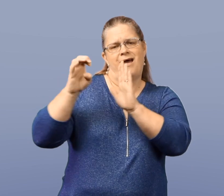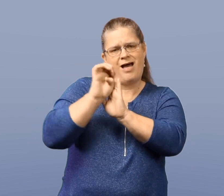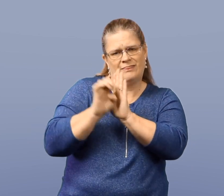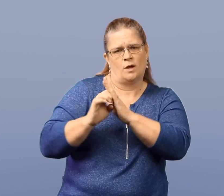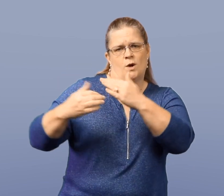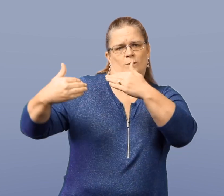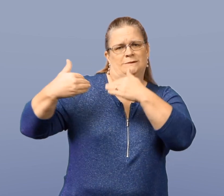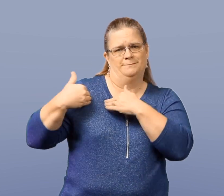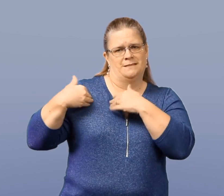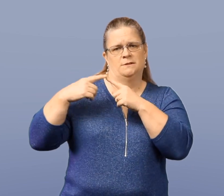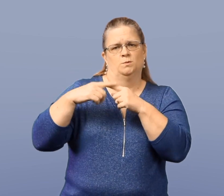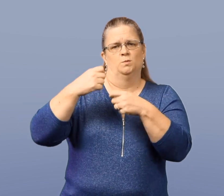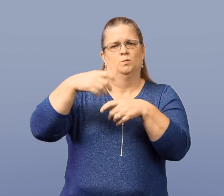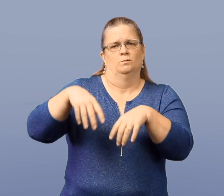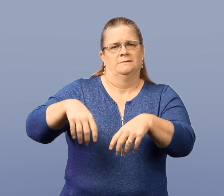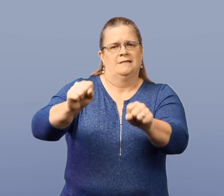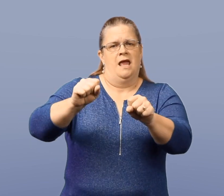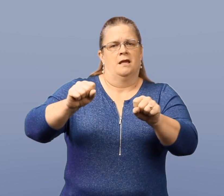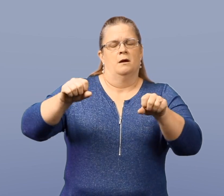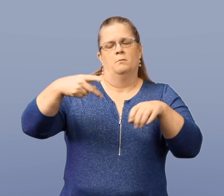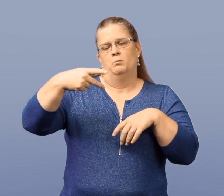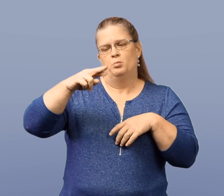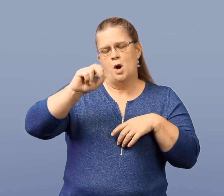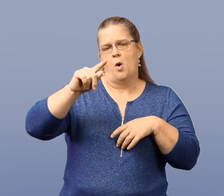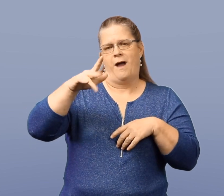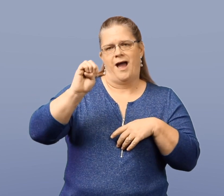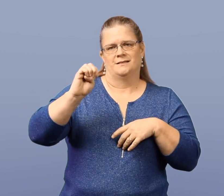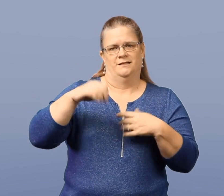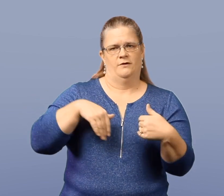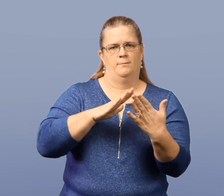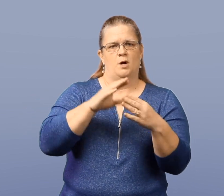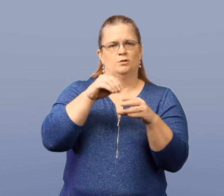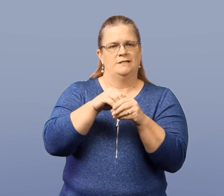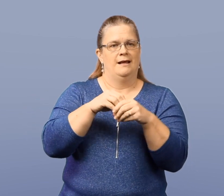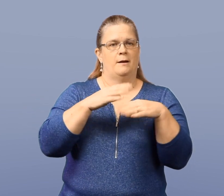The district also has an ethical responsibility to take a proactive approach